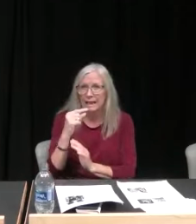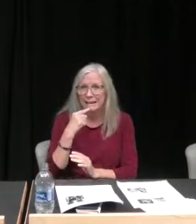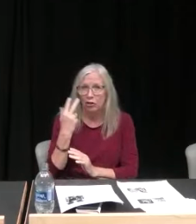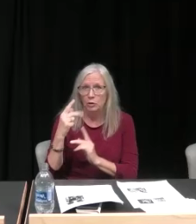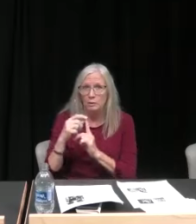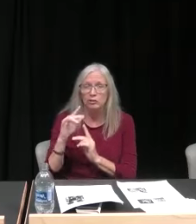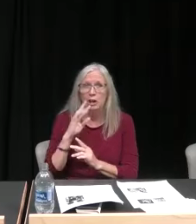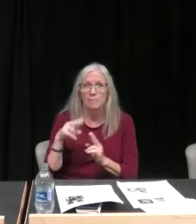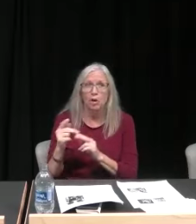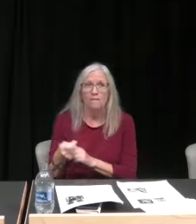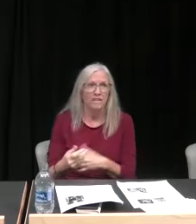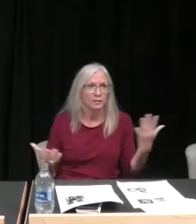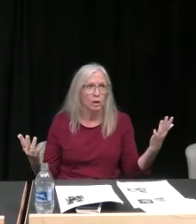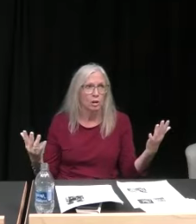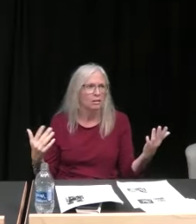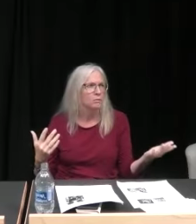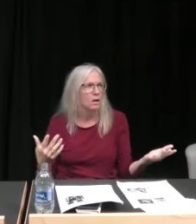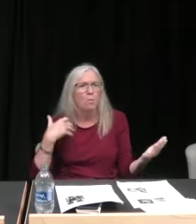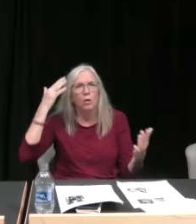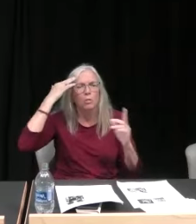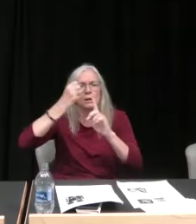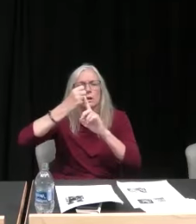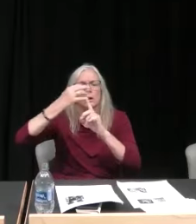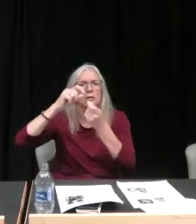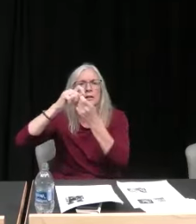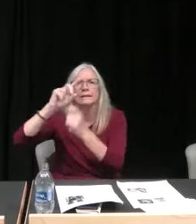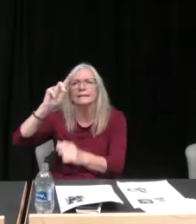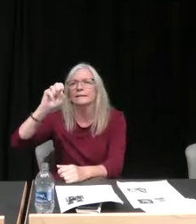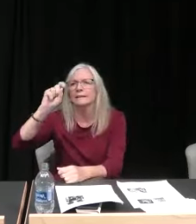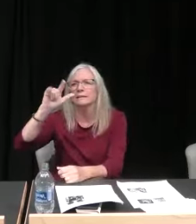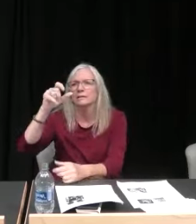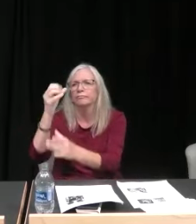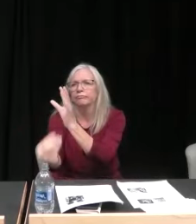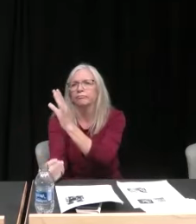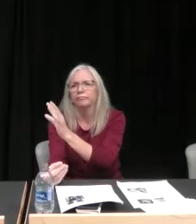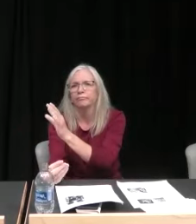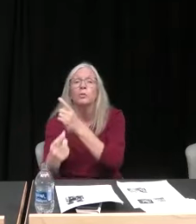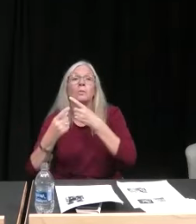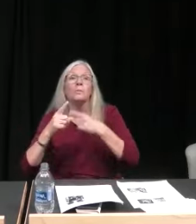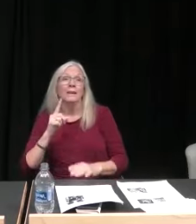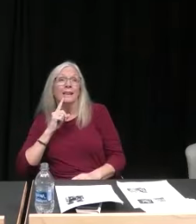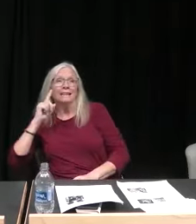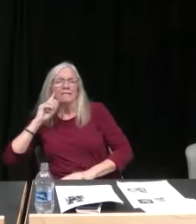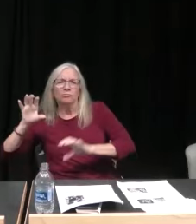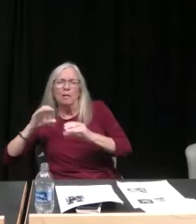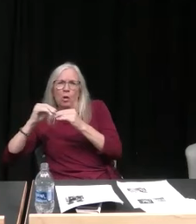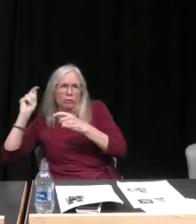5 minutes hey Mom what what are you talking about oh they were talking about golf H where all the